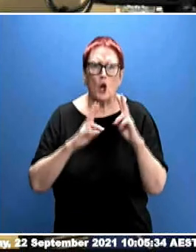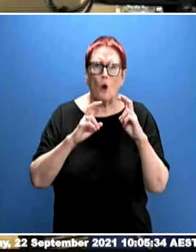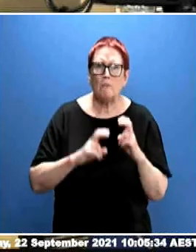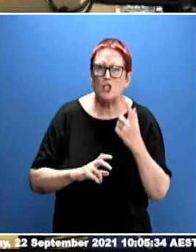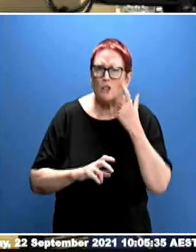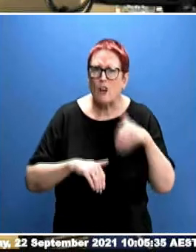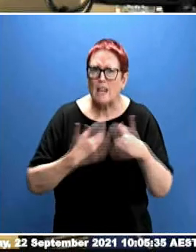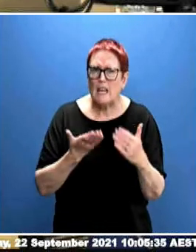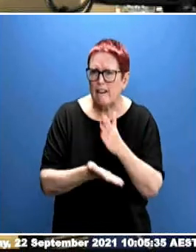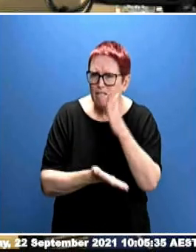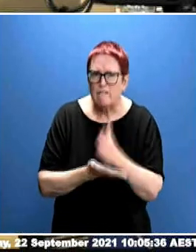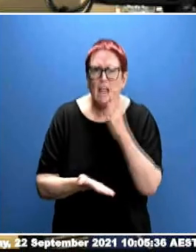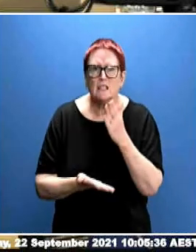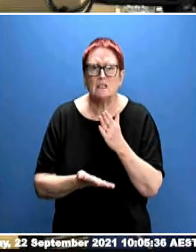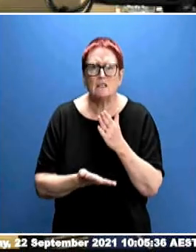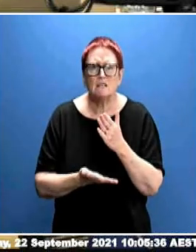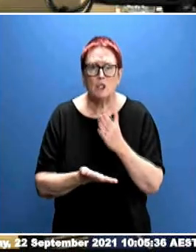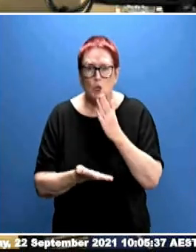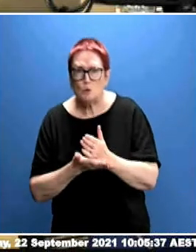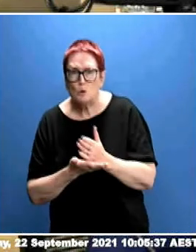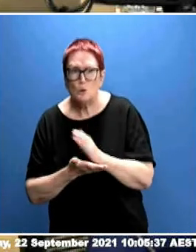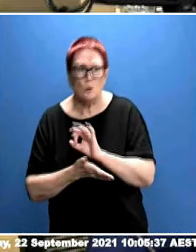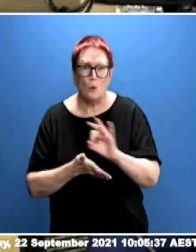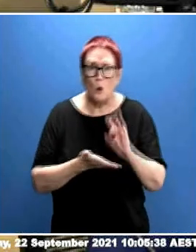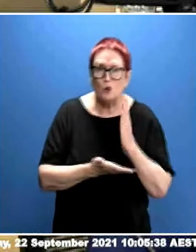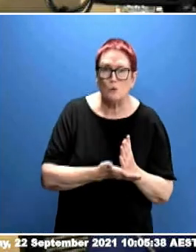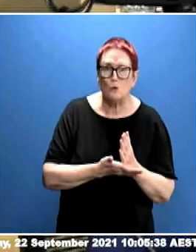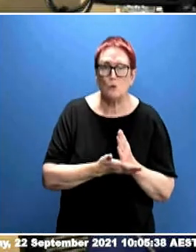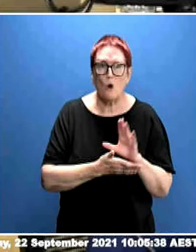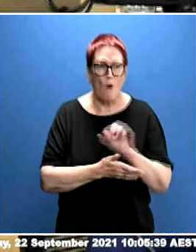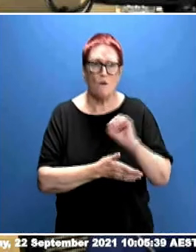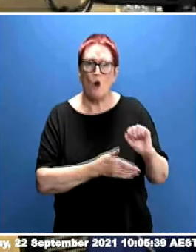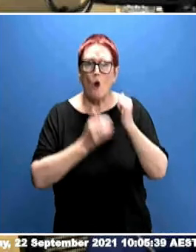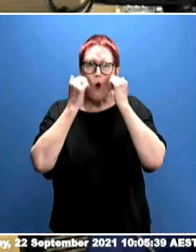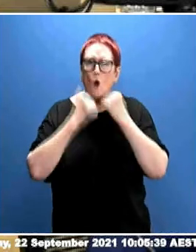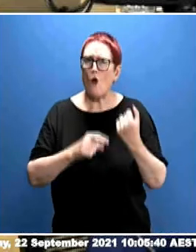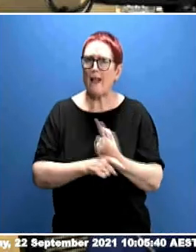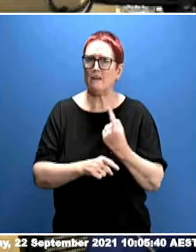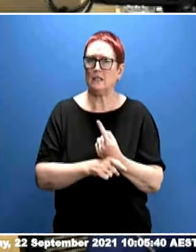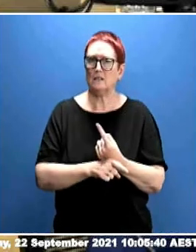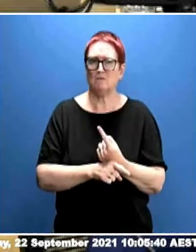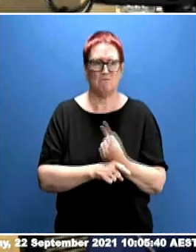findings in respect of the evidence of Ivy and what she says about Megan.